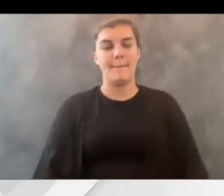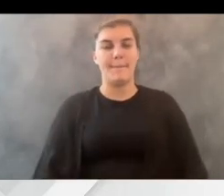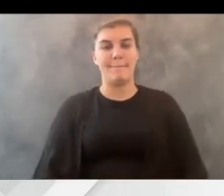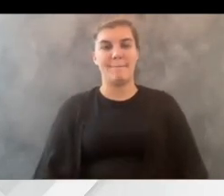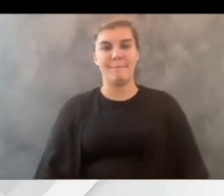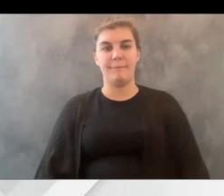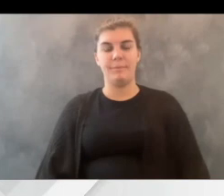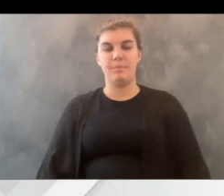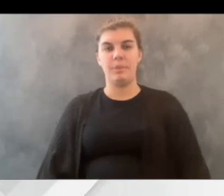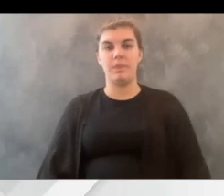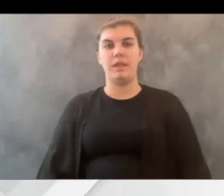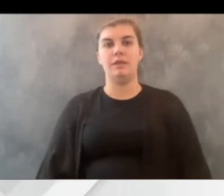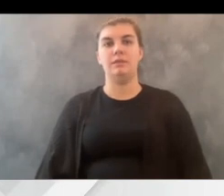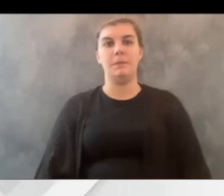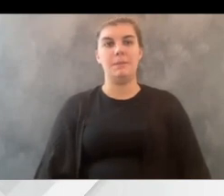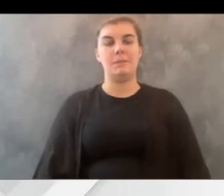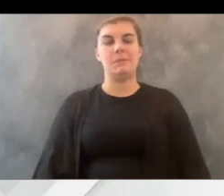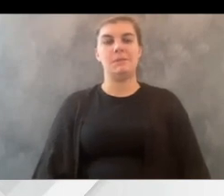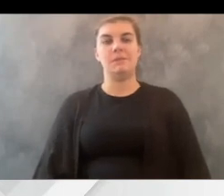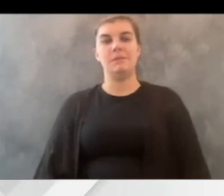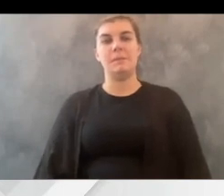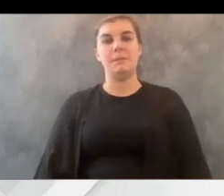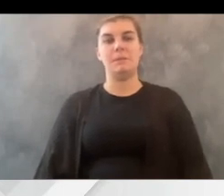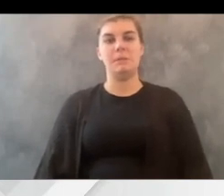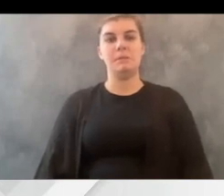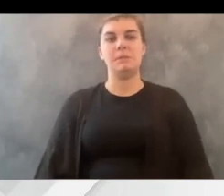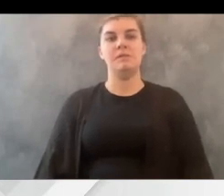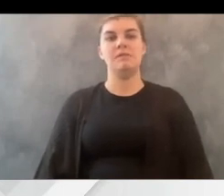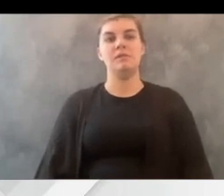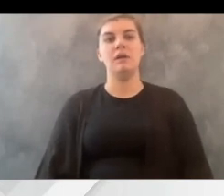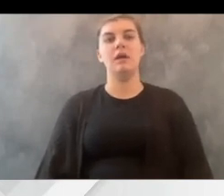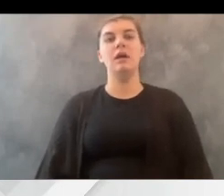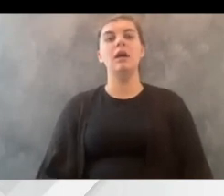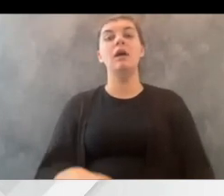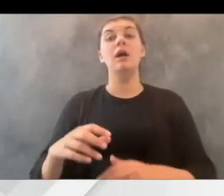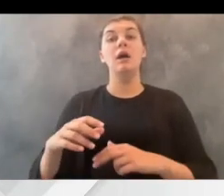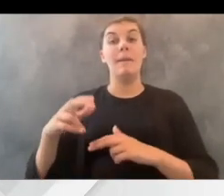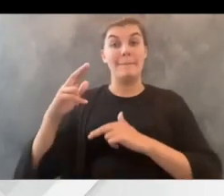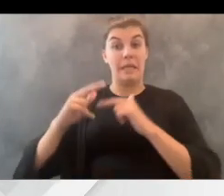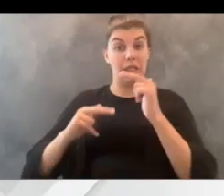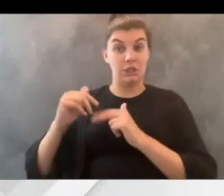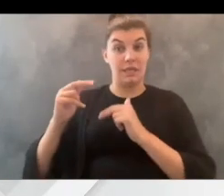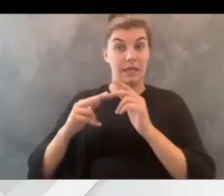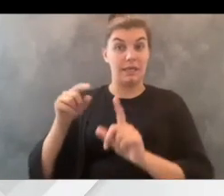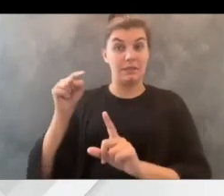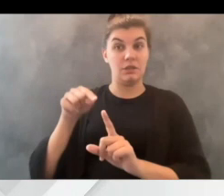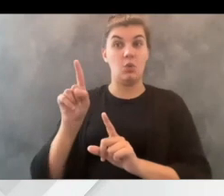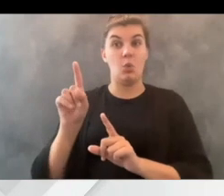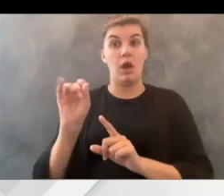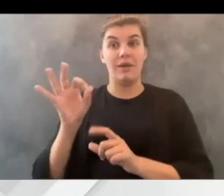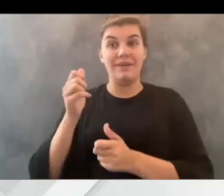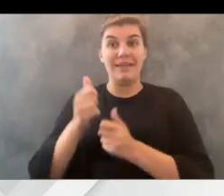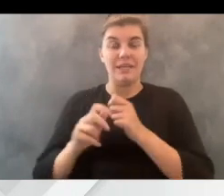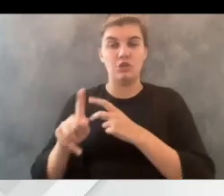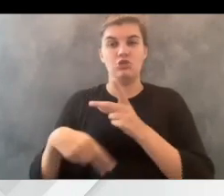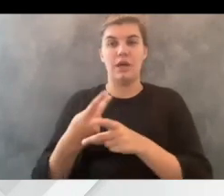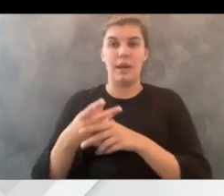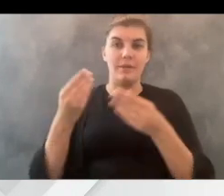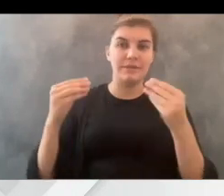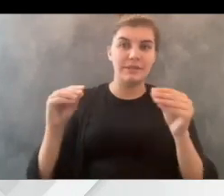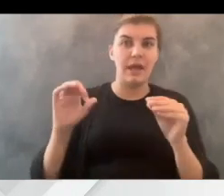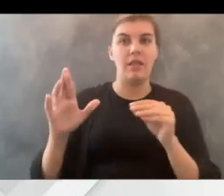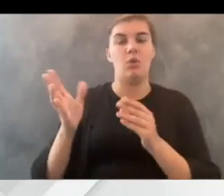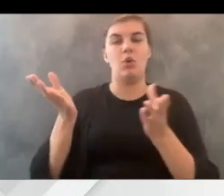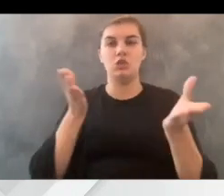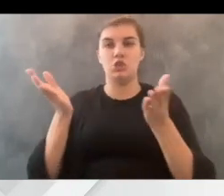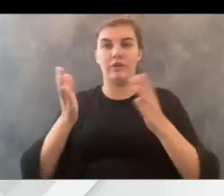In buildings, at least one of each type of sales or service counter must comply with